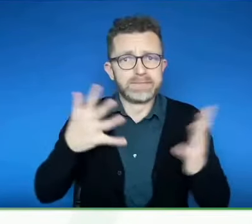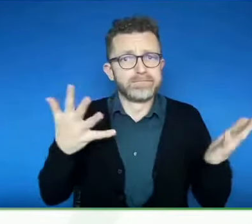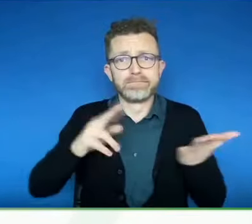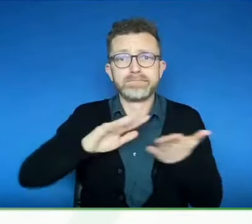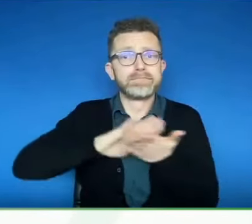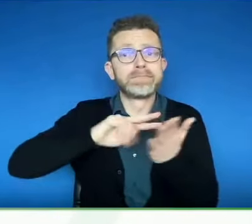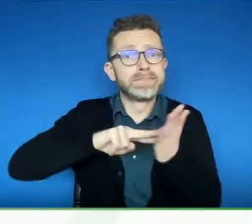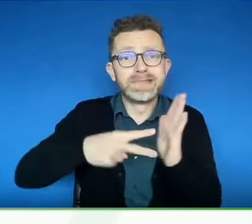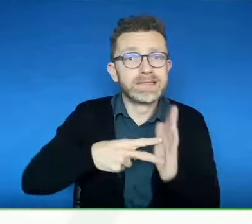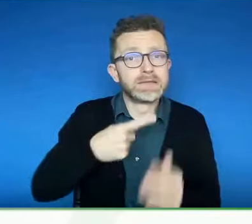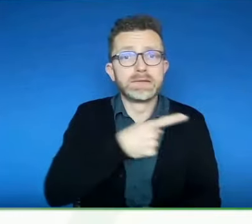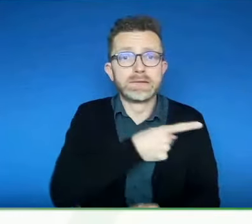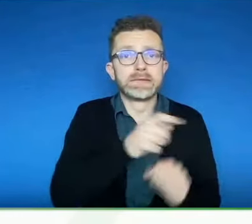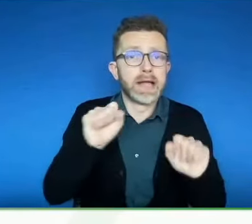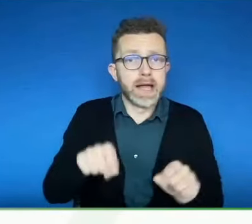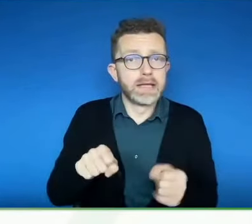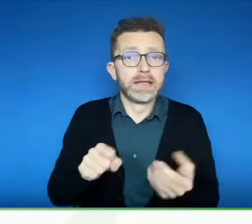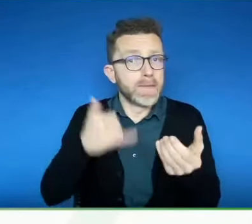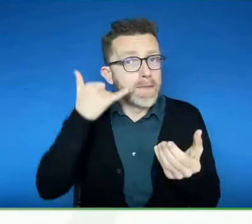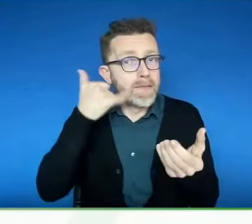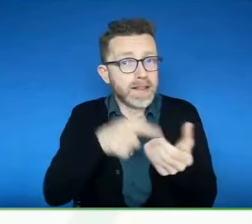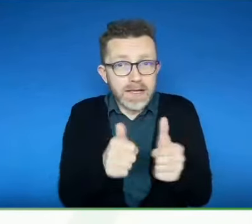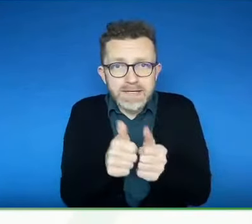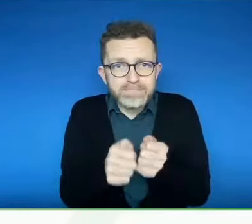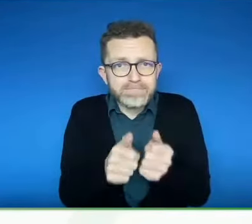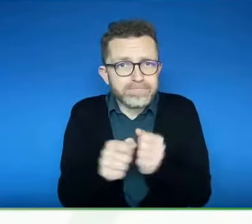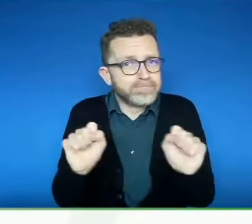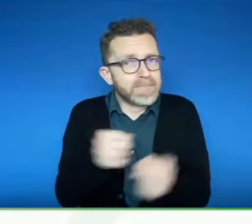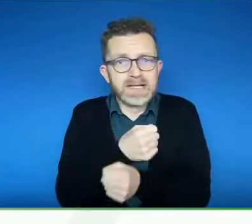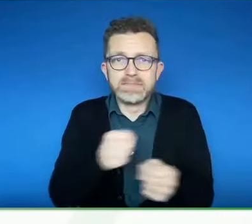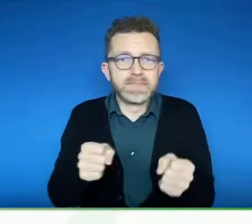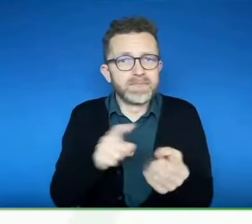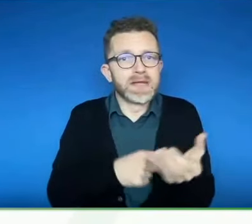she heard other people sharing experiences and seeing self